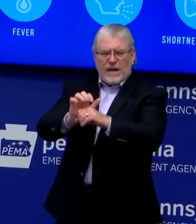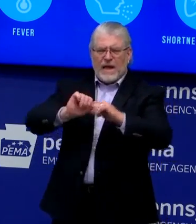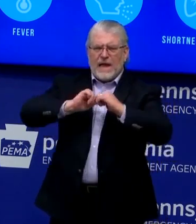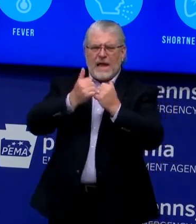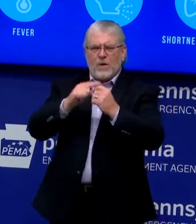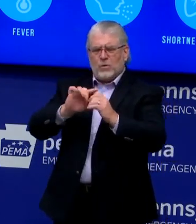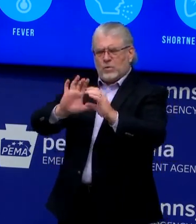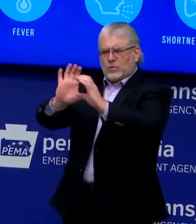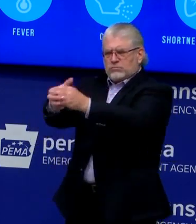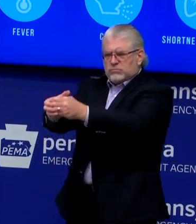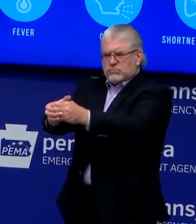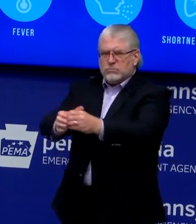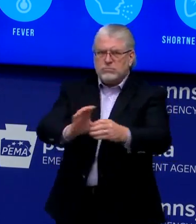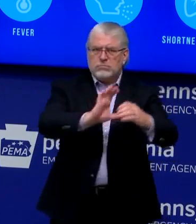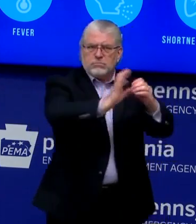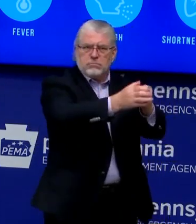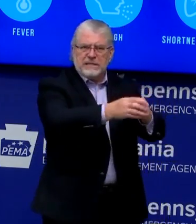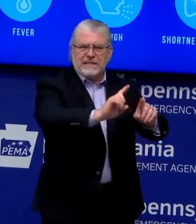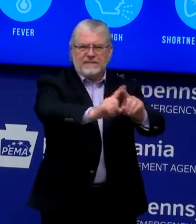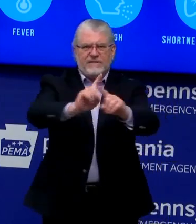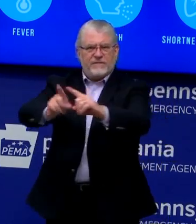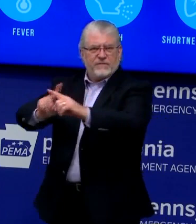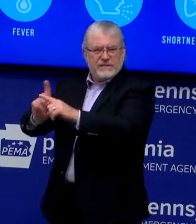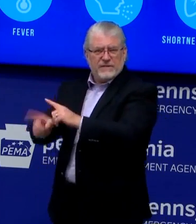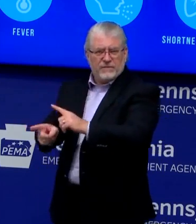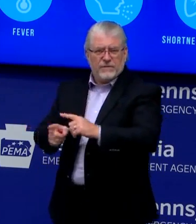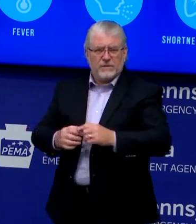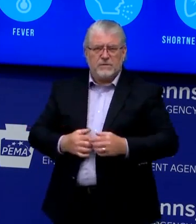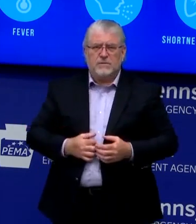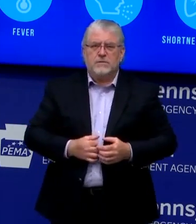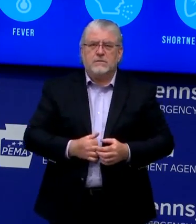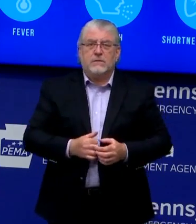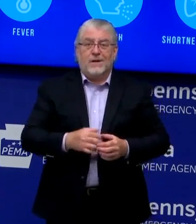PATIENTS THROUGH CO HARDING ONCE THE TEST RESULT IS RECEIVED.